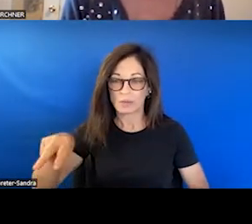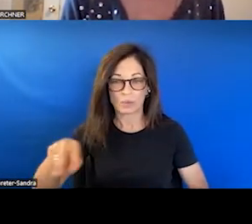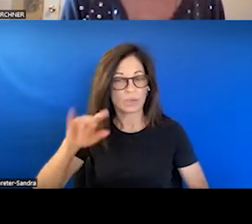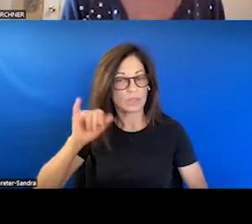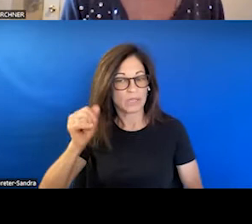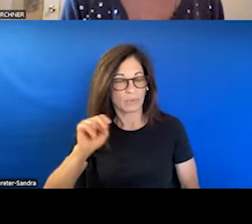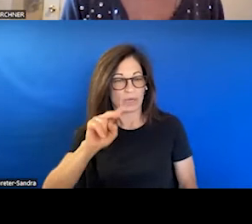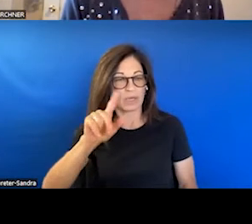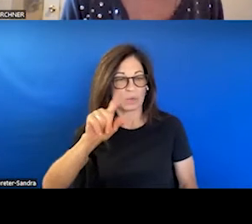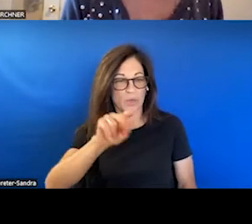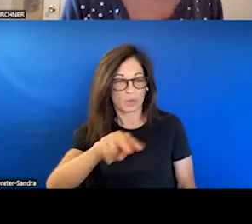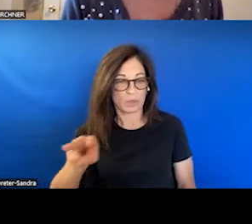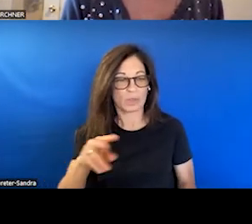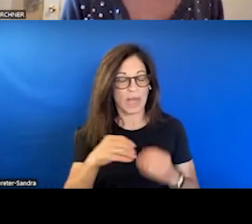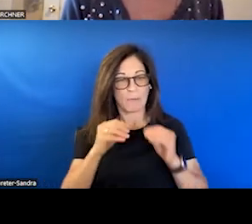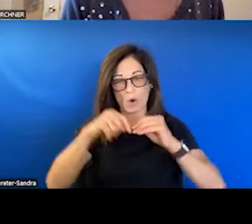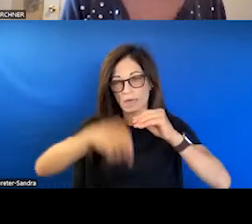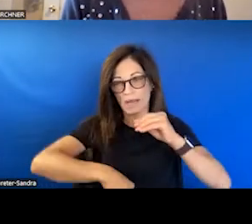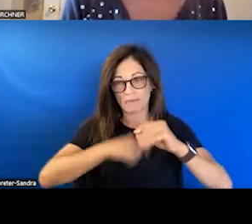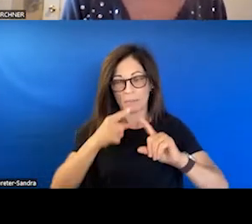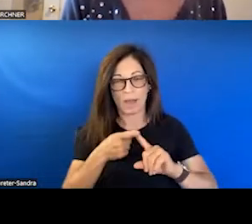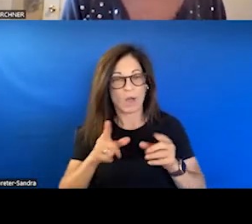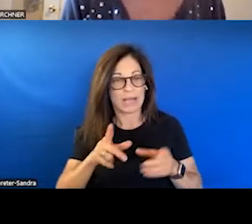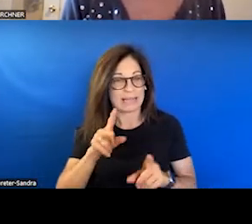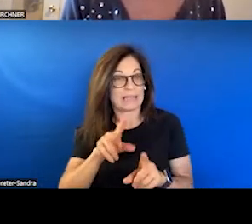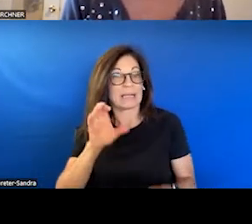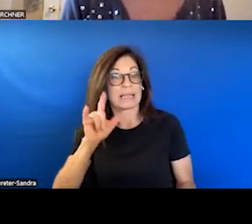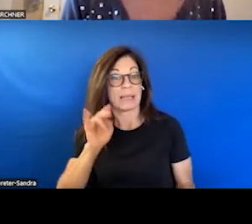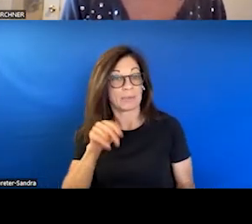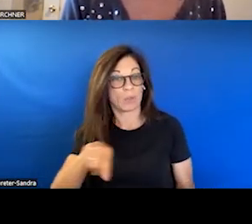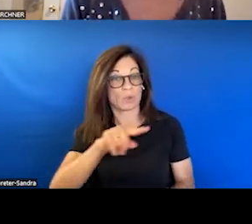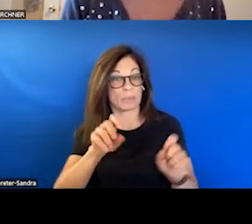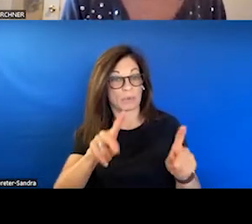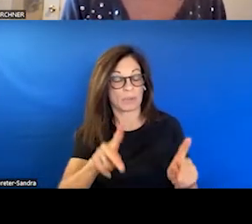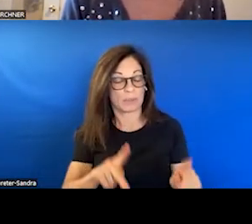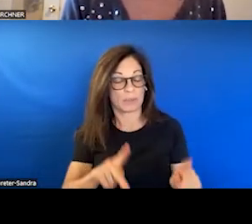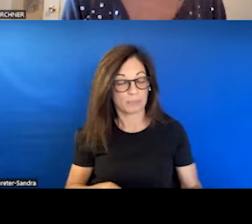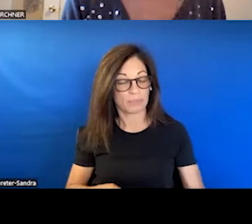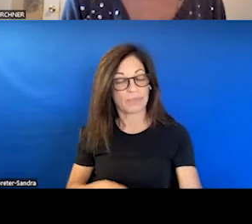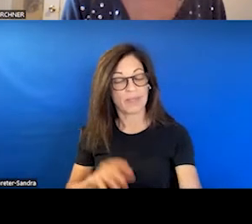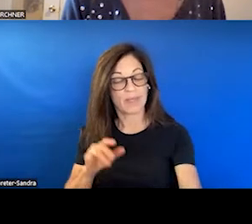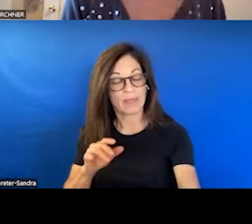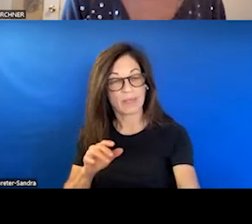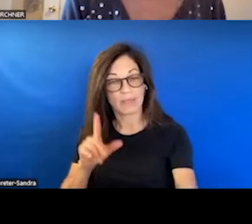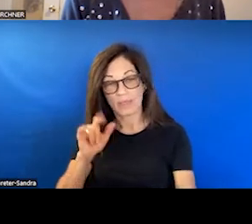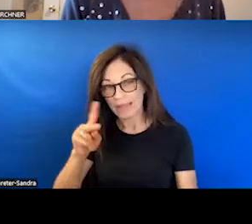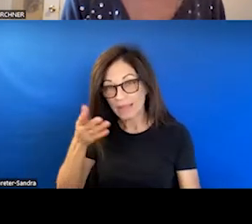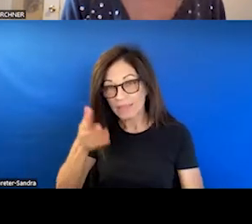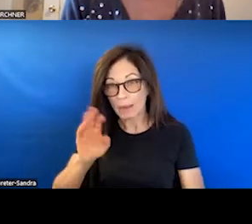ADMINISTRATIVE CLAIMING, OPPORTUNITIES. THE LINK THAT IS, THERE, ON MEDICAID.GOV IN THIS PARTICULAR